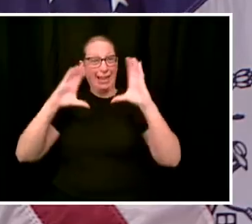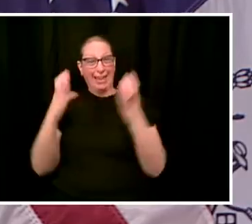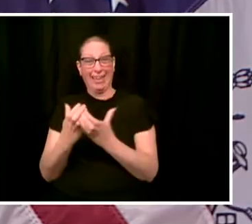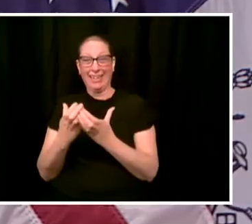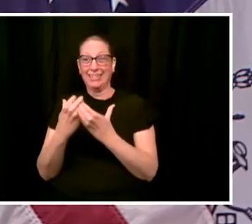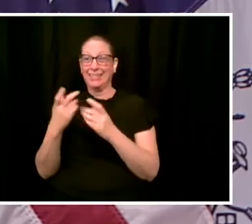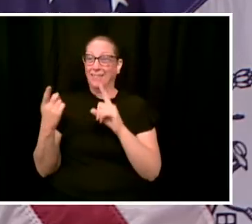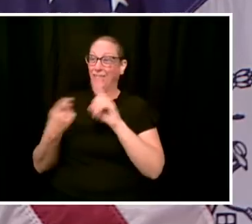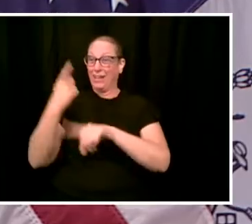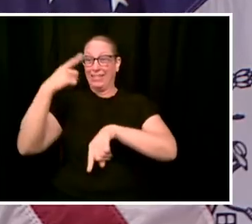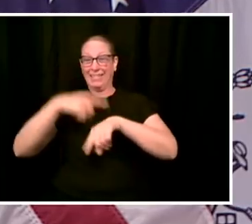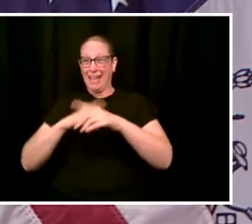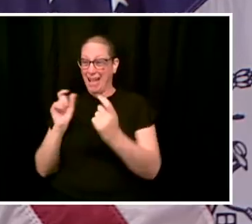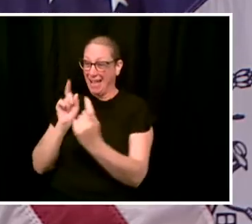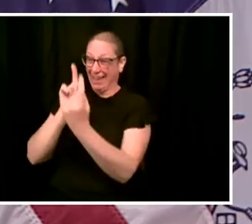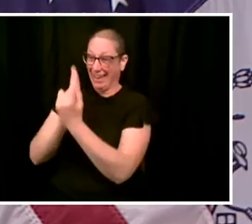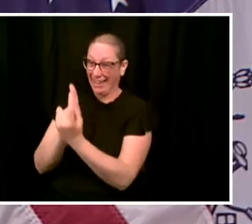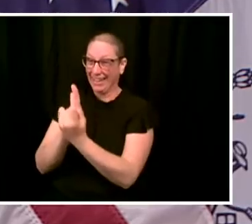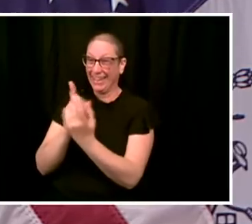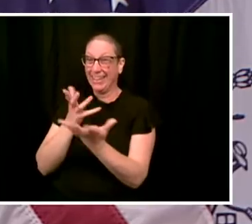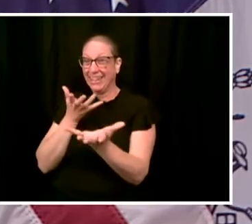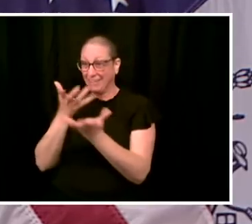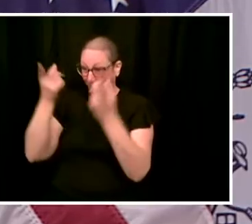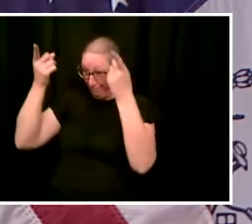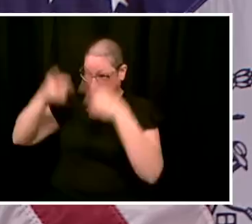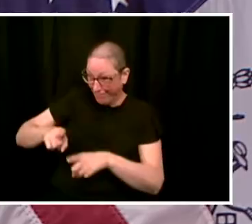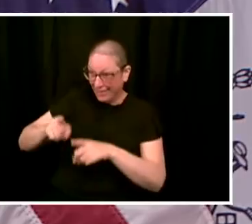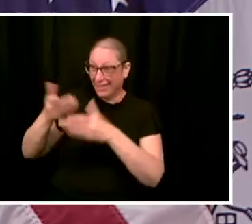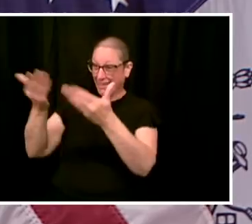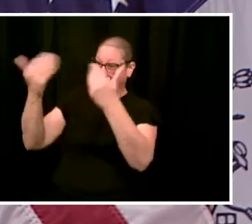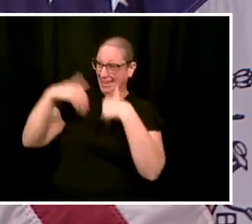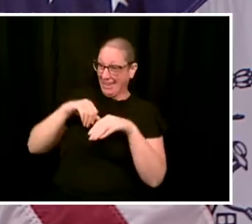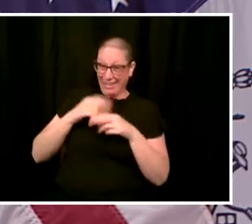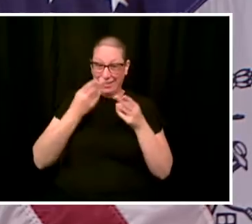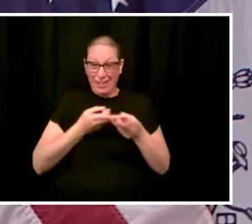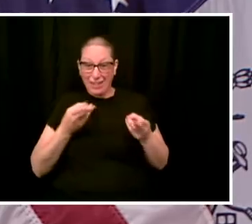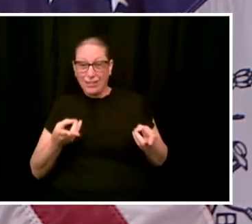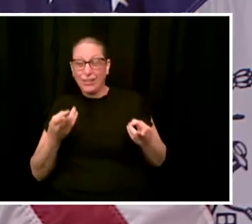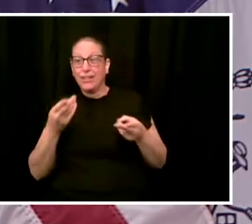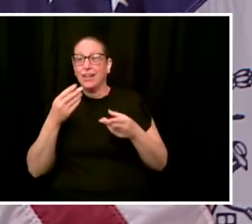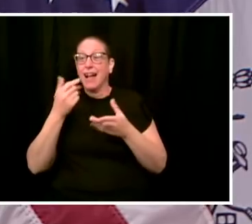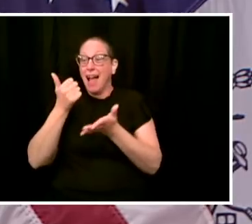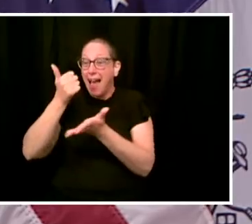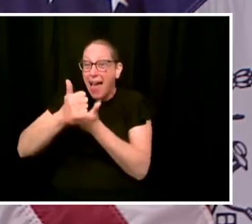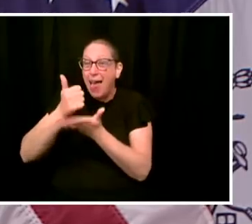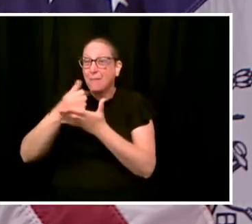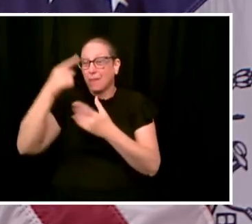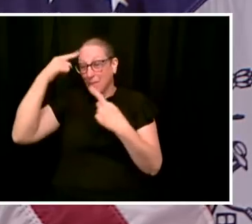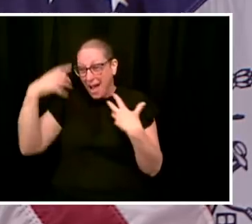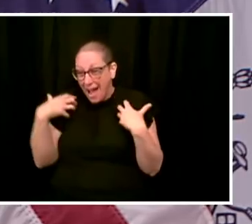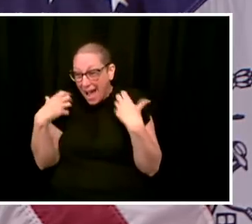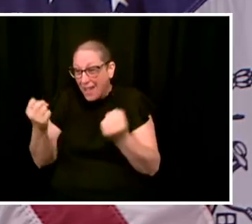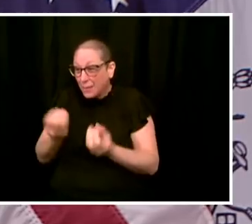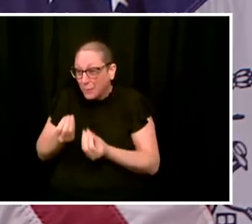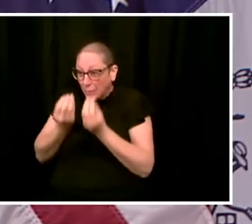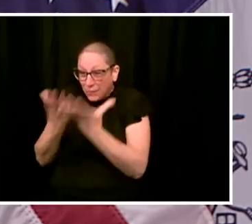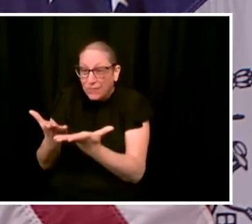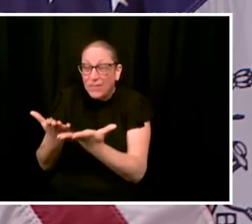WORLD SOMEONE COMES IN, GET SUPPT,OR GETS MENTAL HEALTH